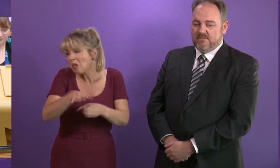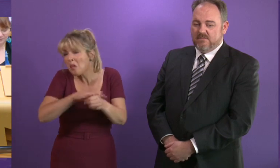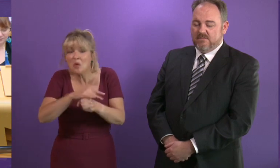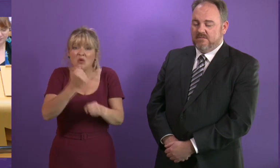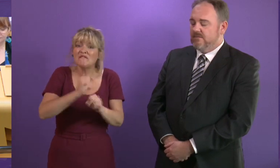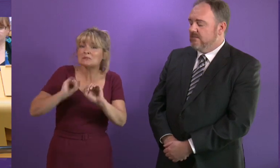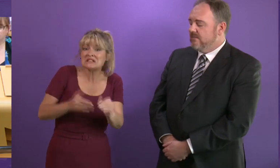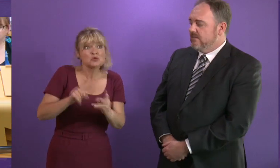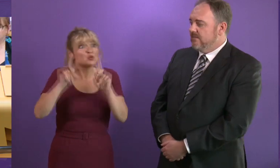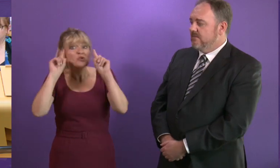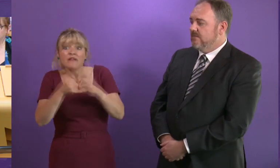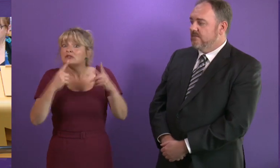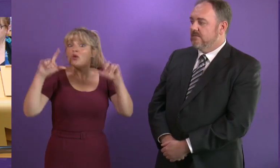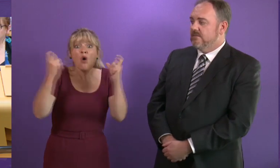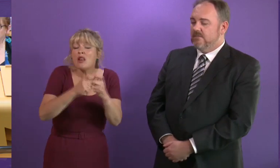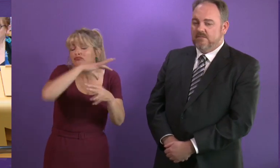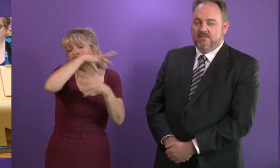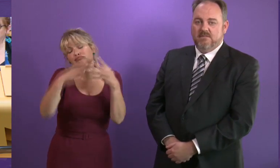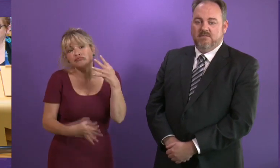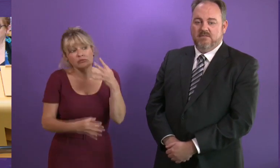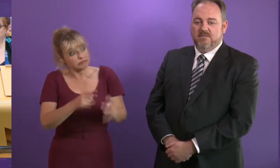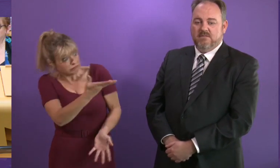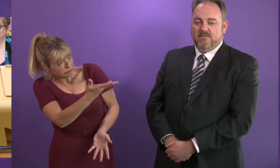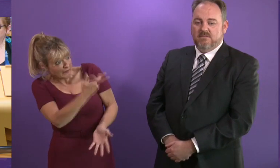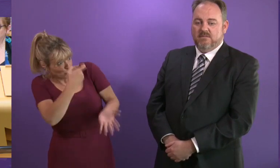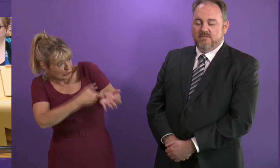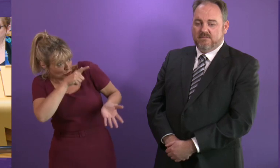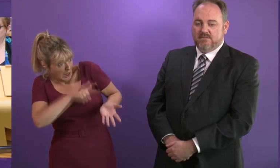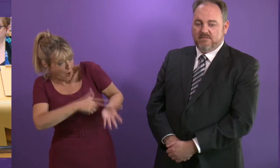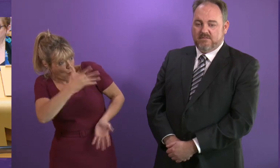and colleges. If Richard Leonard wants a 2 per cent increase for universities, on top